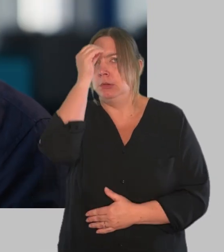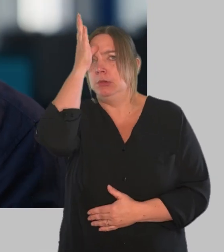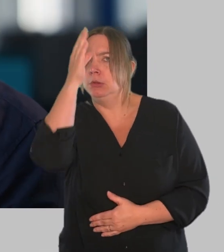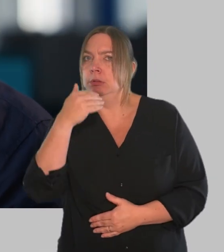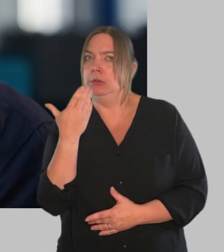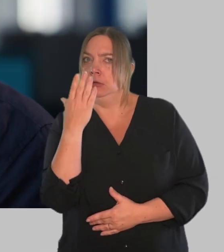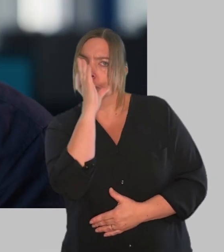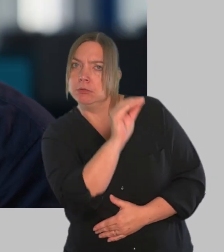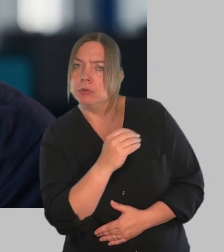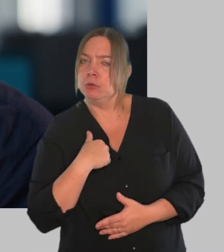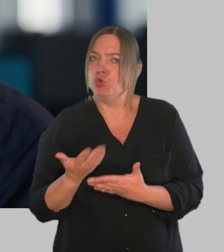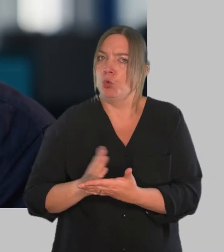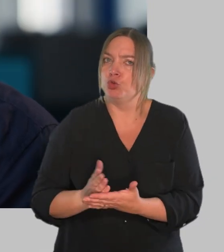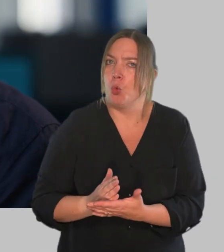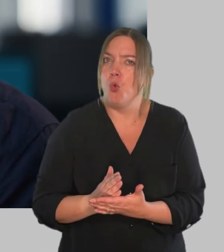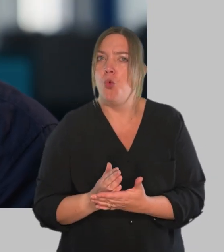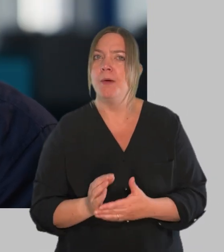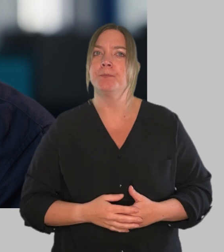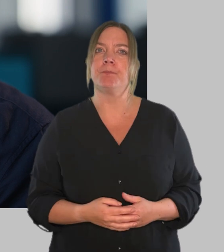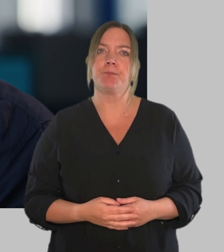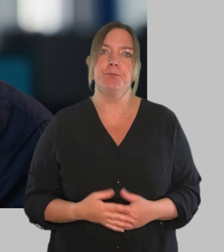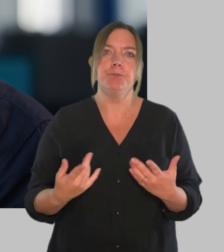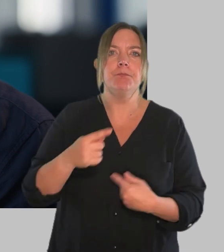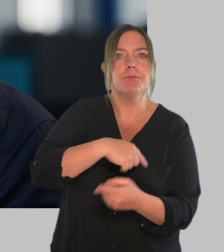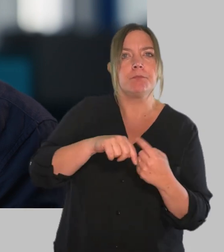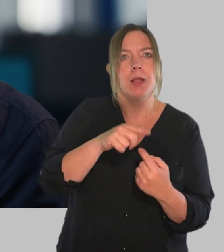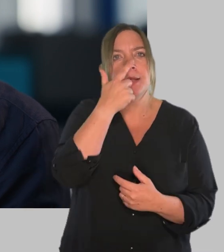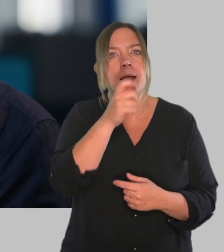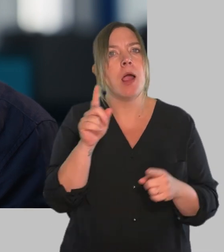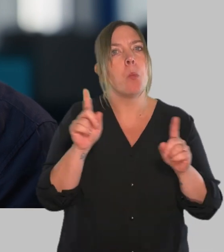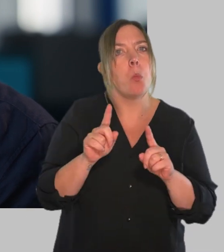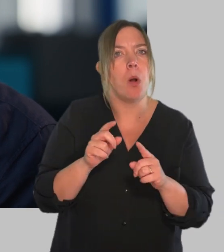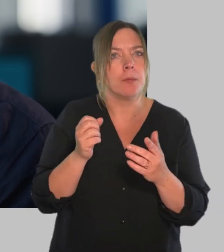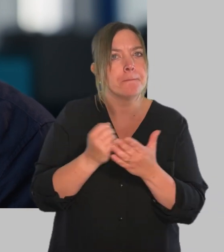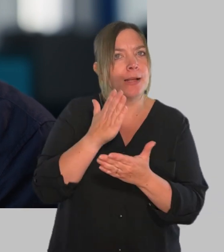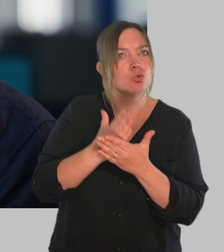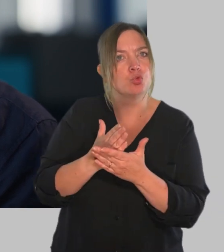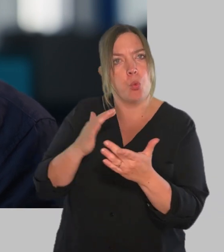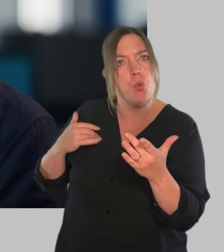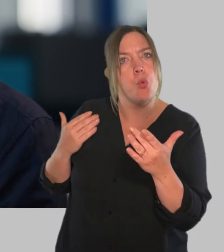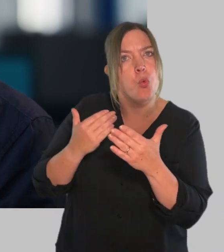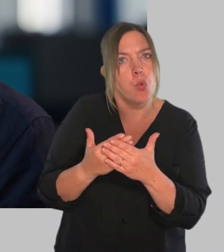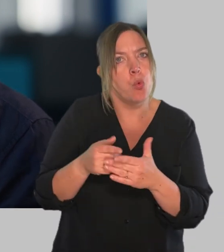that people both are aware of this as an issue and as a risk, and that actually there's a real drive to build inclusive